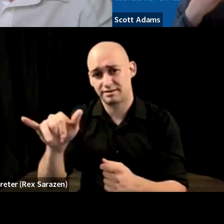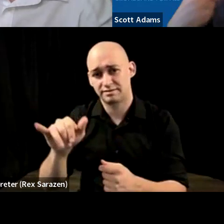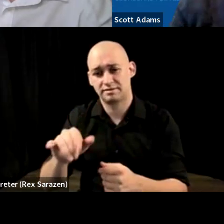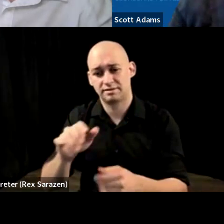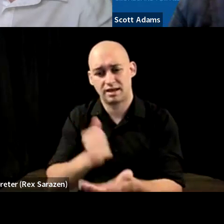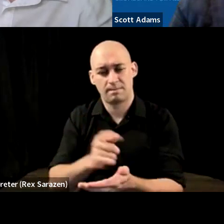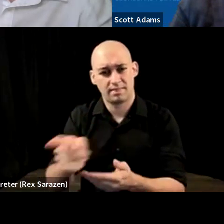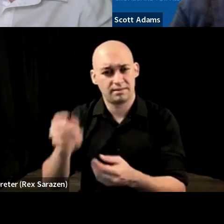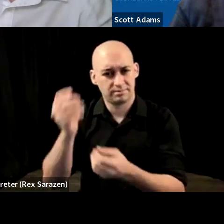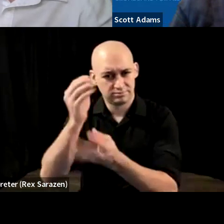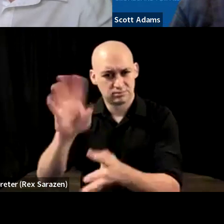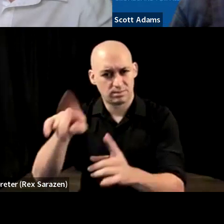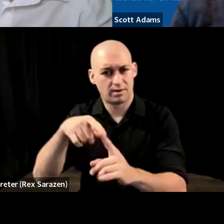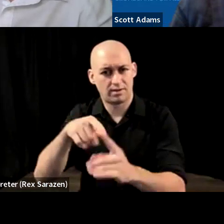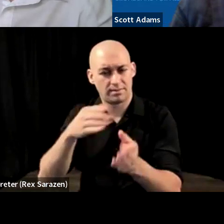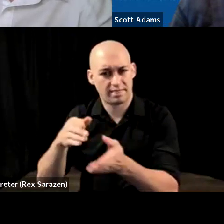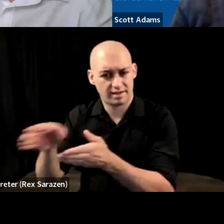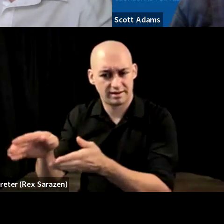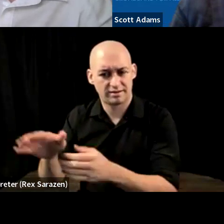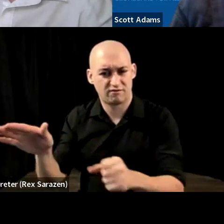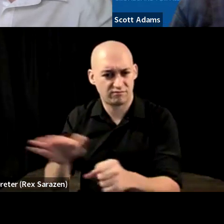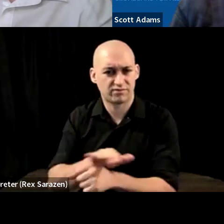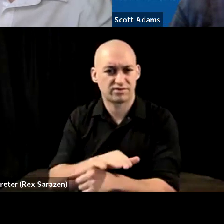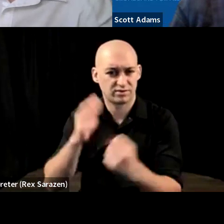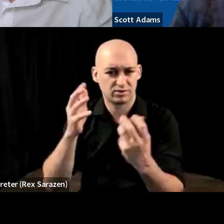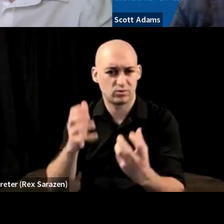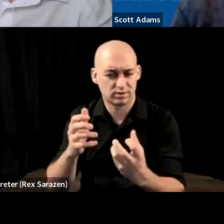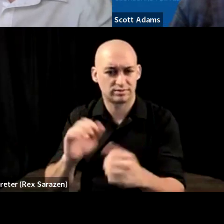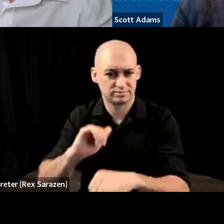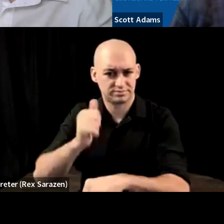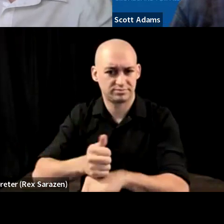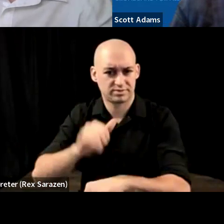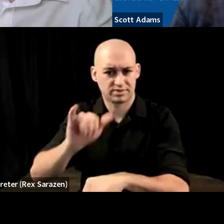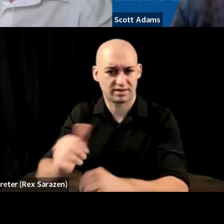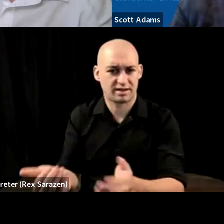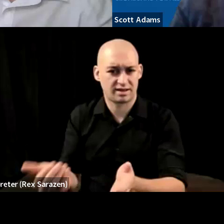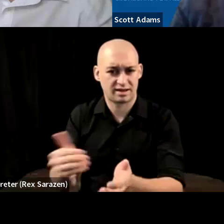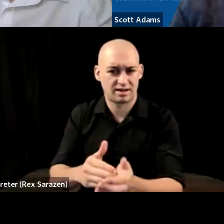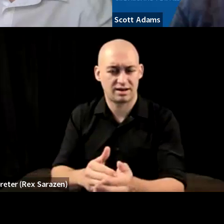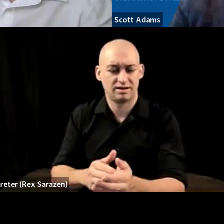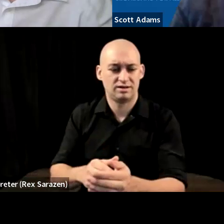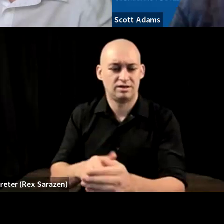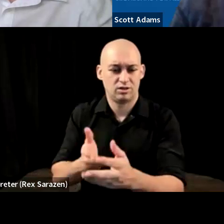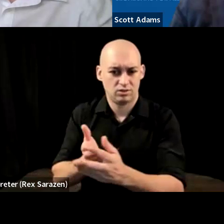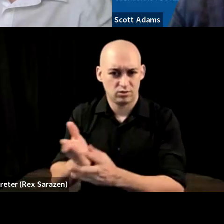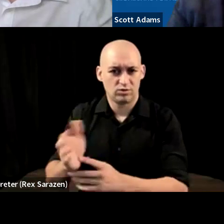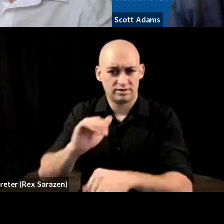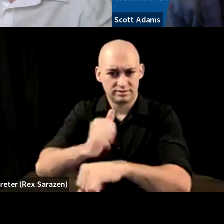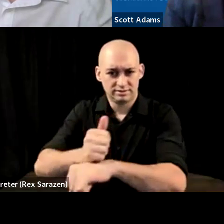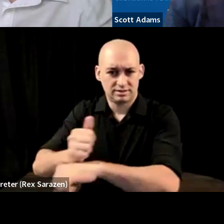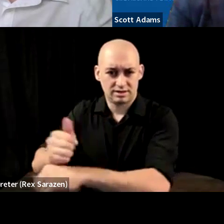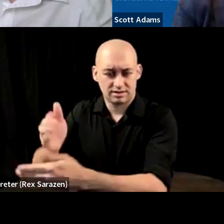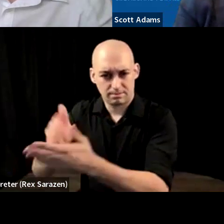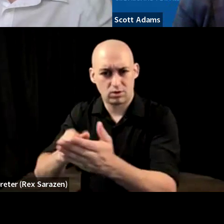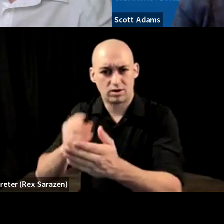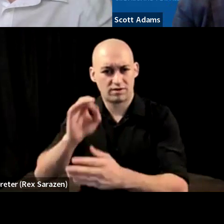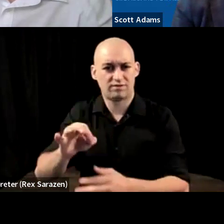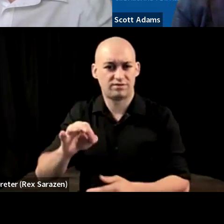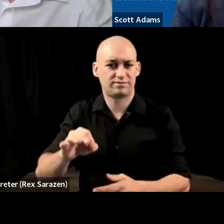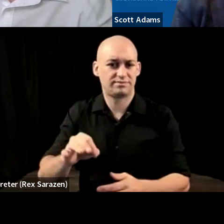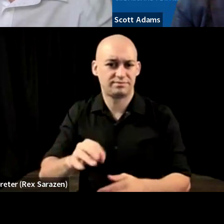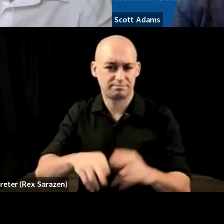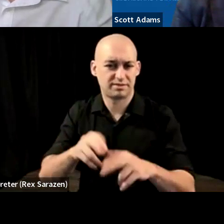the plan and we fully intend to reinstate that during implementation and to the extent, that,